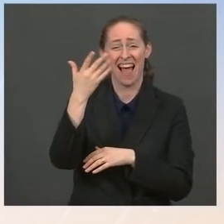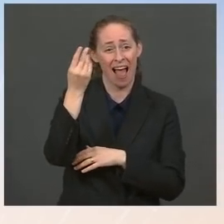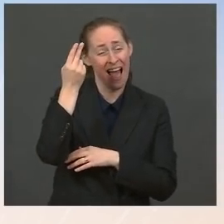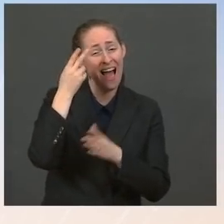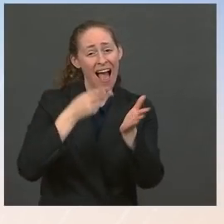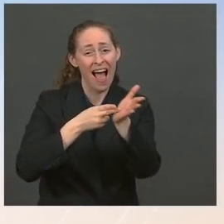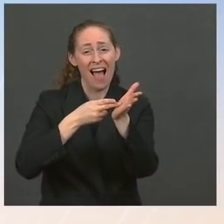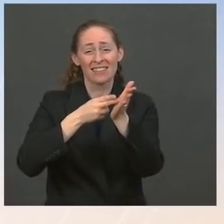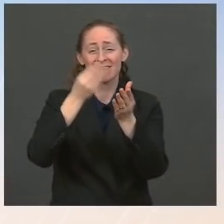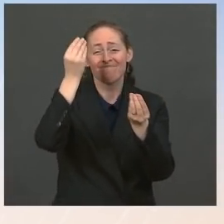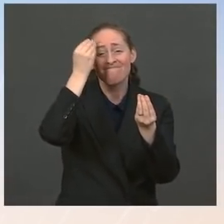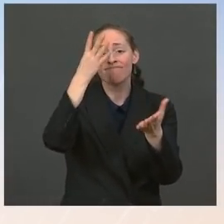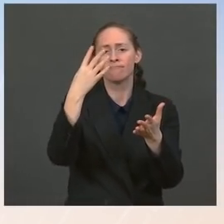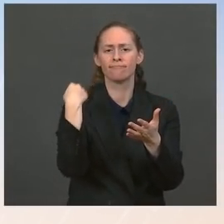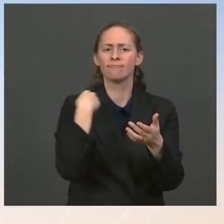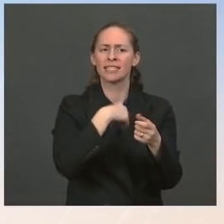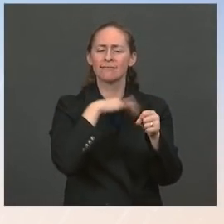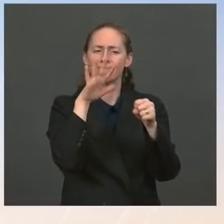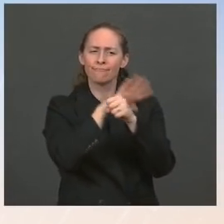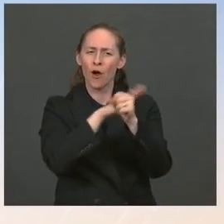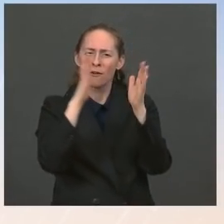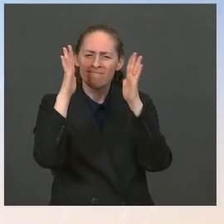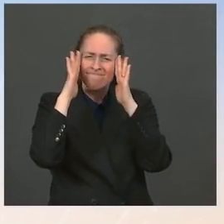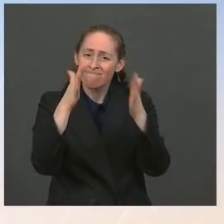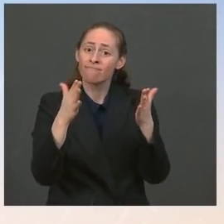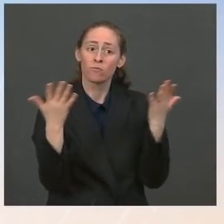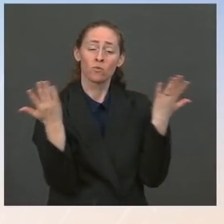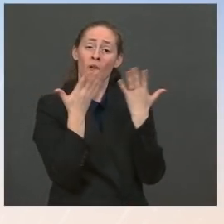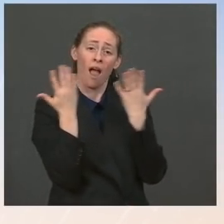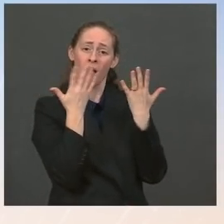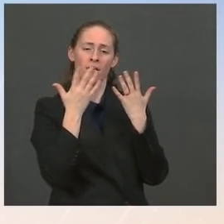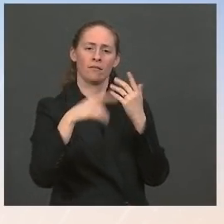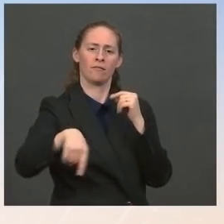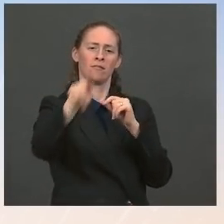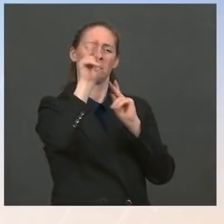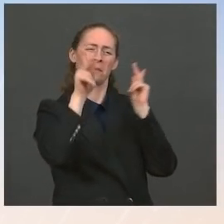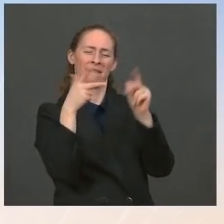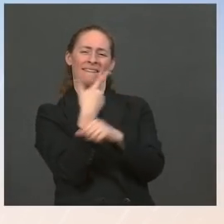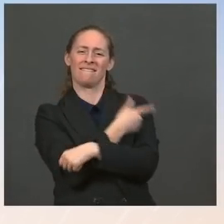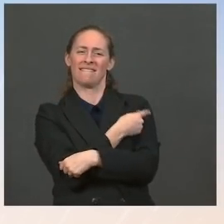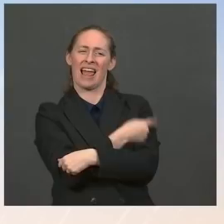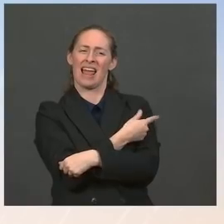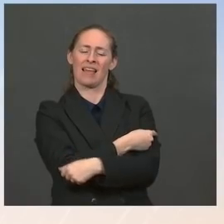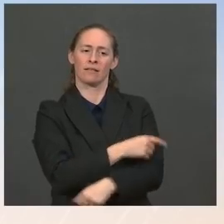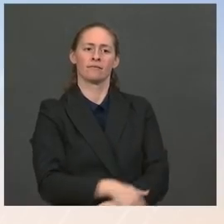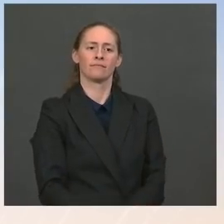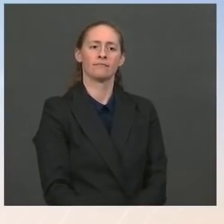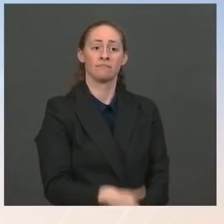we get as many people vaccinated, right? We want to -- I mean, if you think about it, this time last year, there were no vaccines, right?